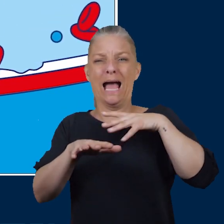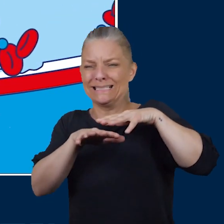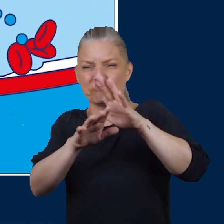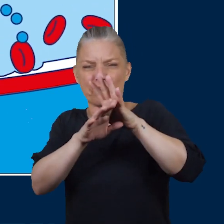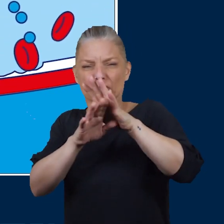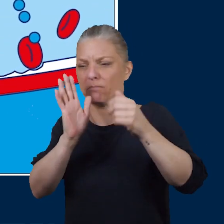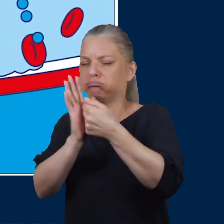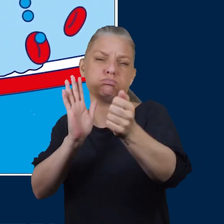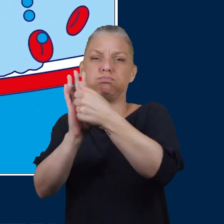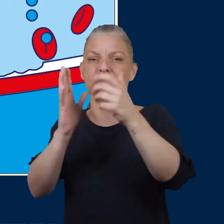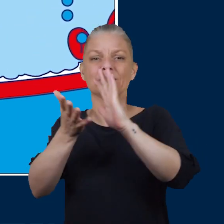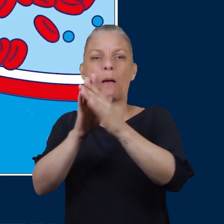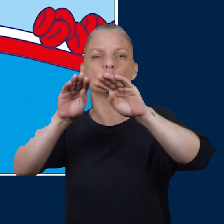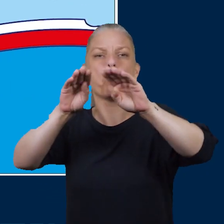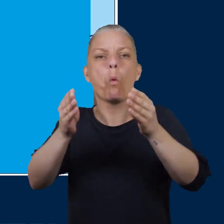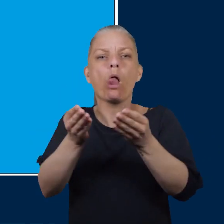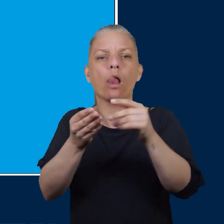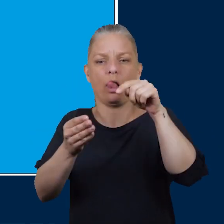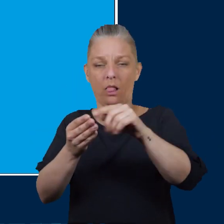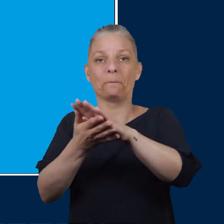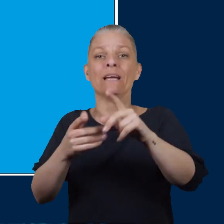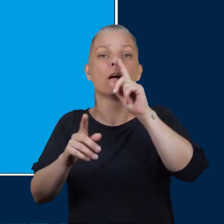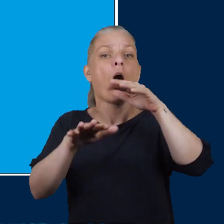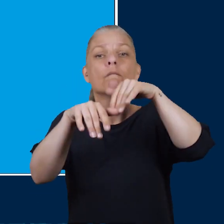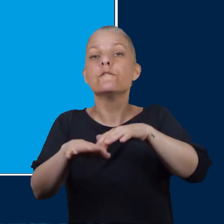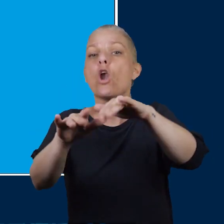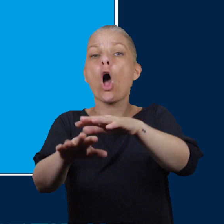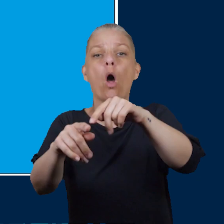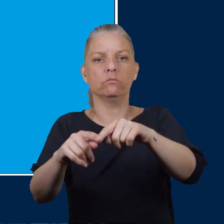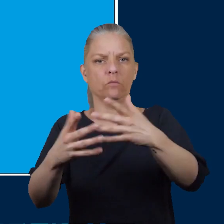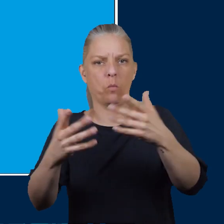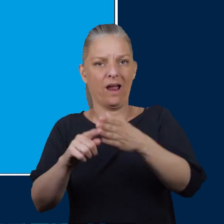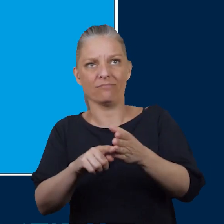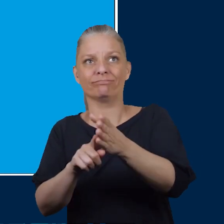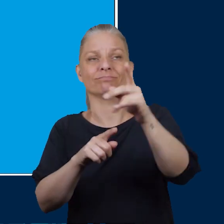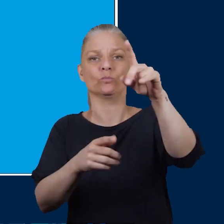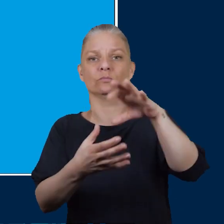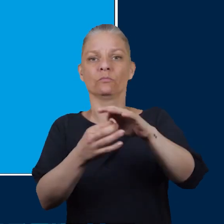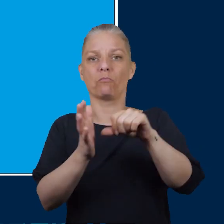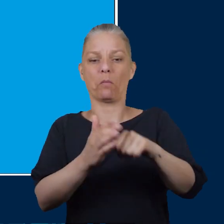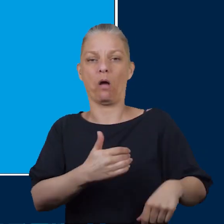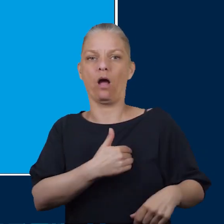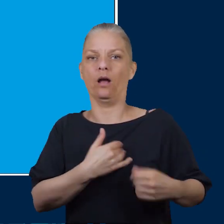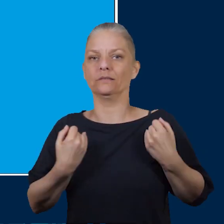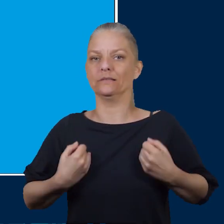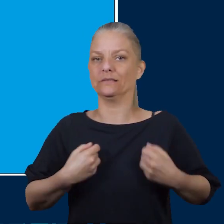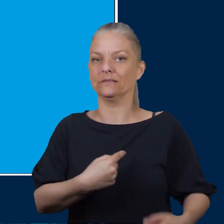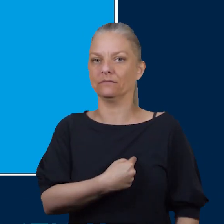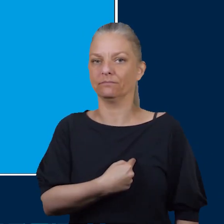This means your blood can't flow to the places it's needed like your heart and this can lead to problems like heart disease.